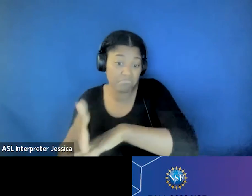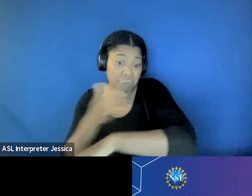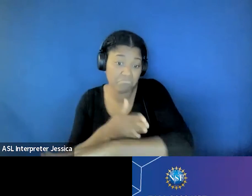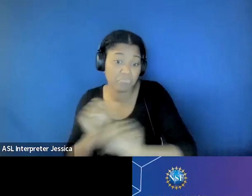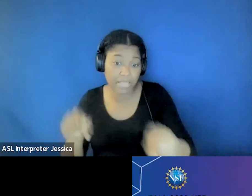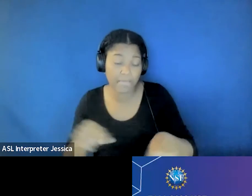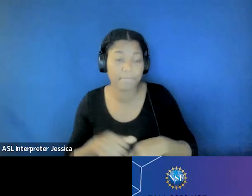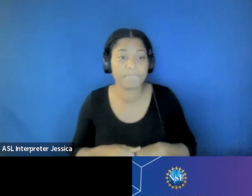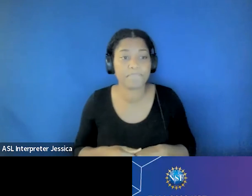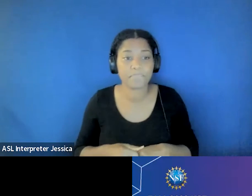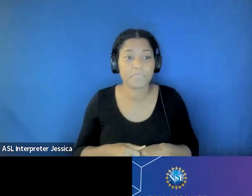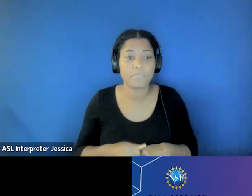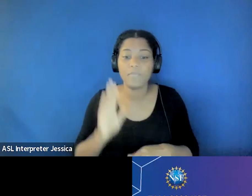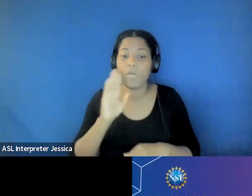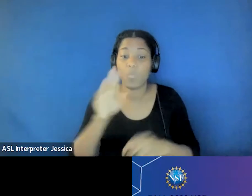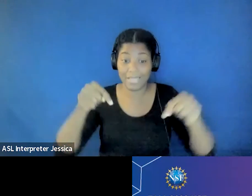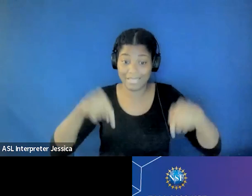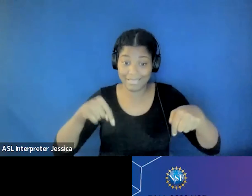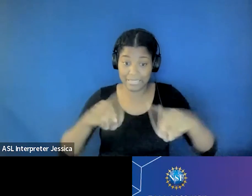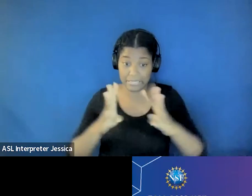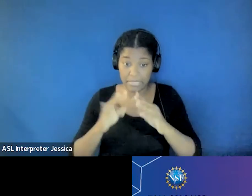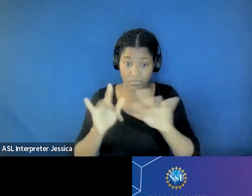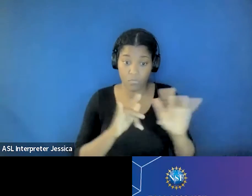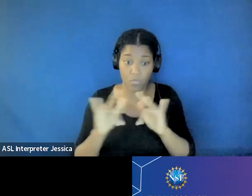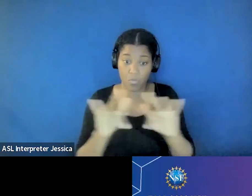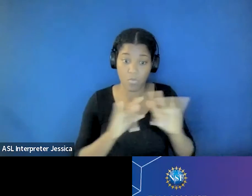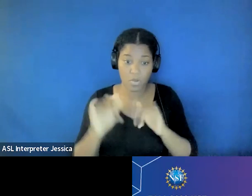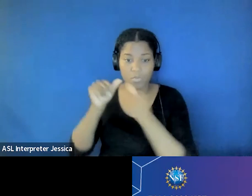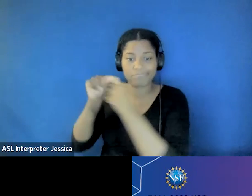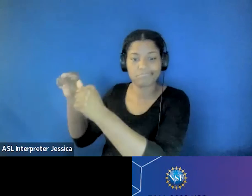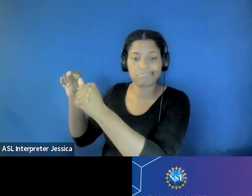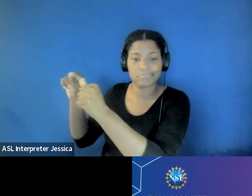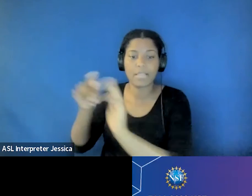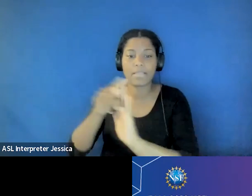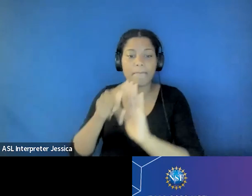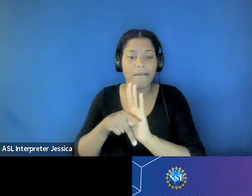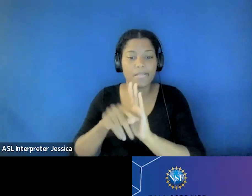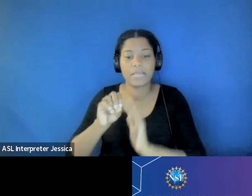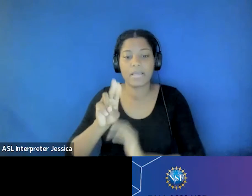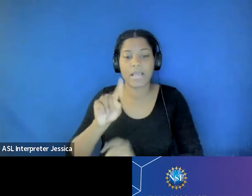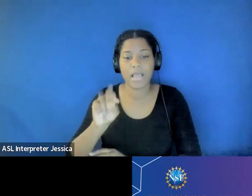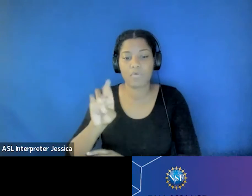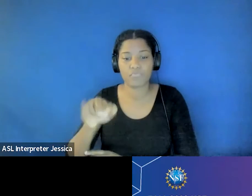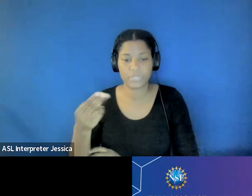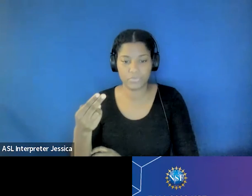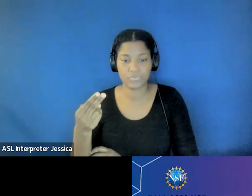We will have a recording of this session on the Policy Outreach website and on our You Tube channel.